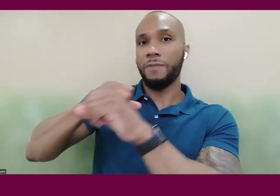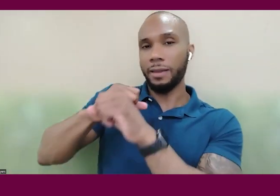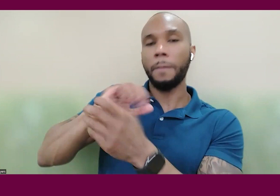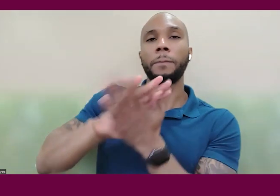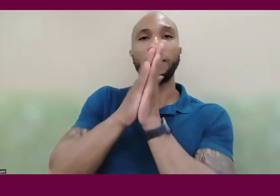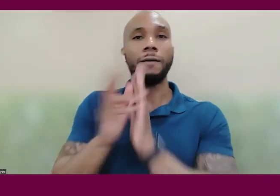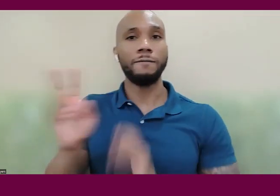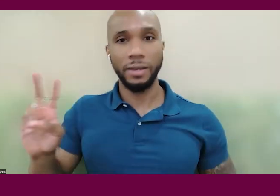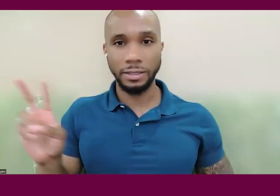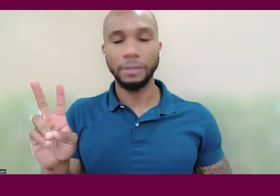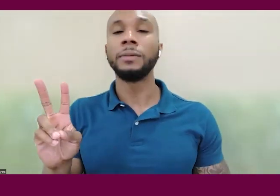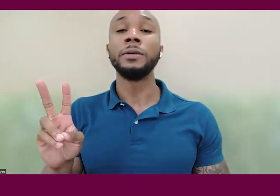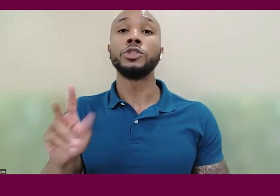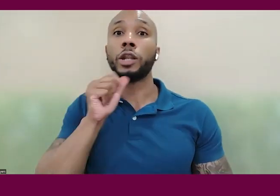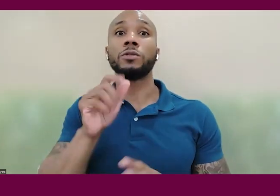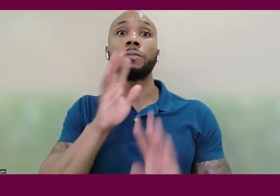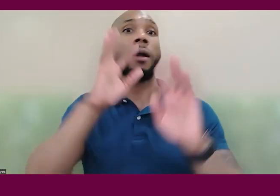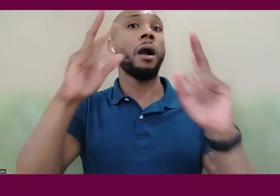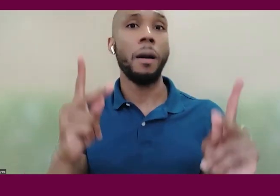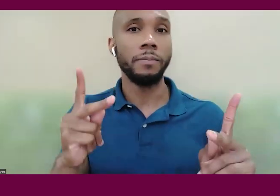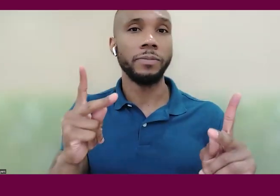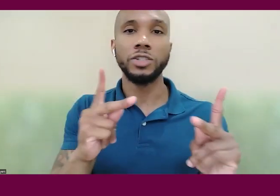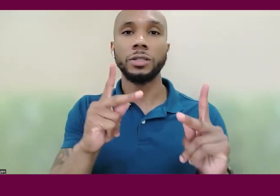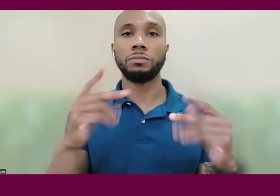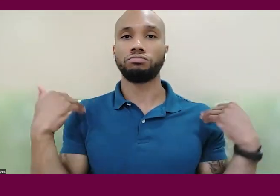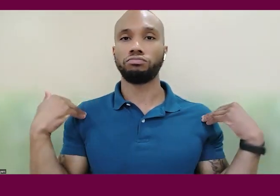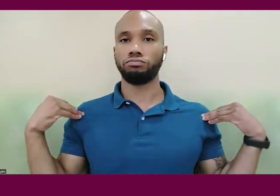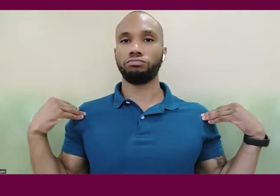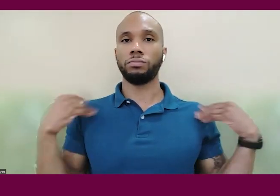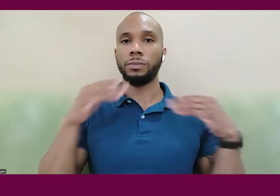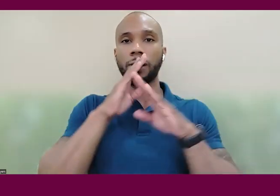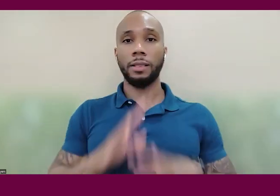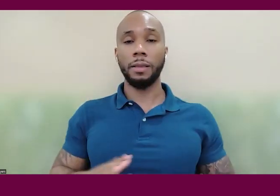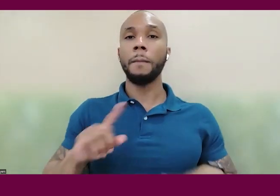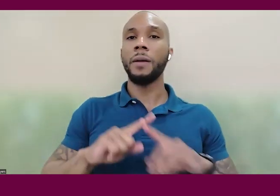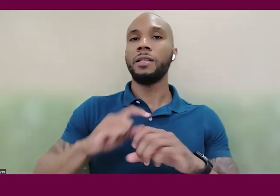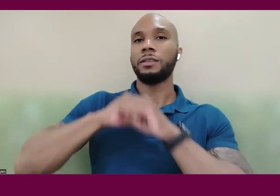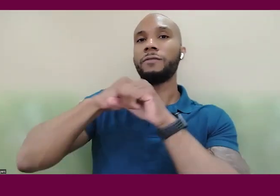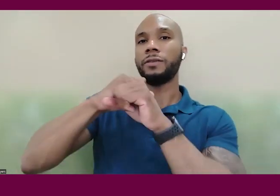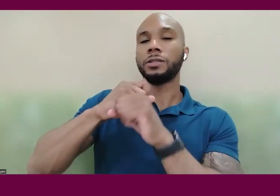They don't speak against it. They're just silent. But their defense is always very vocal.